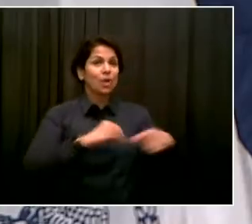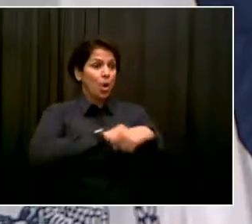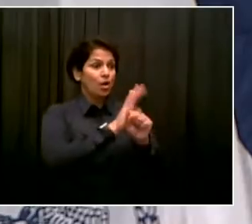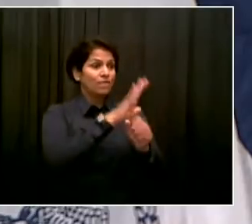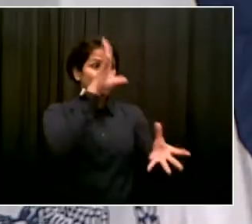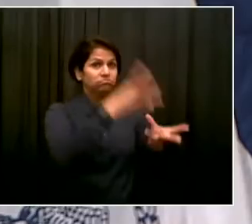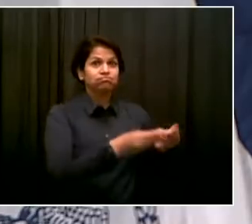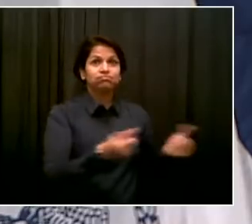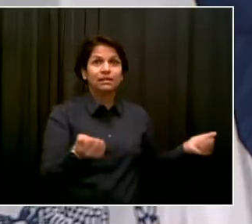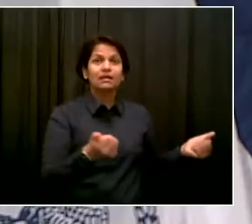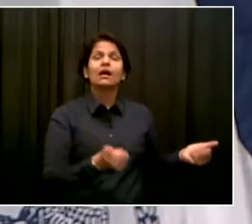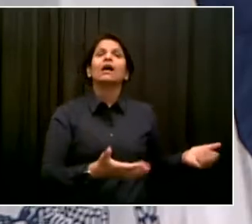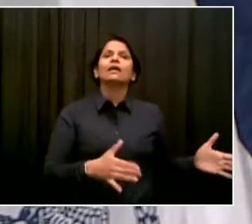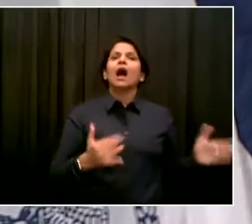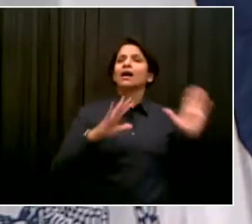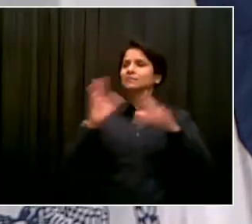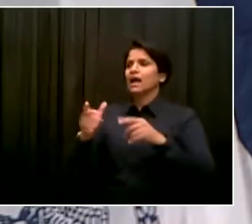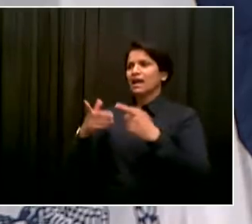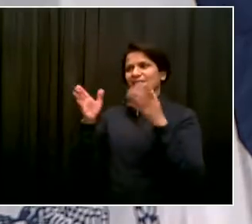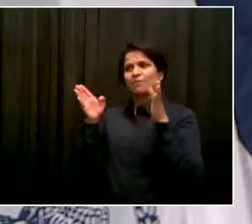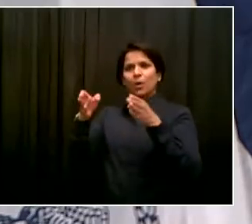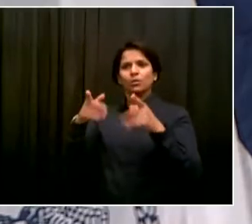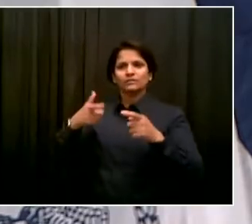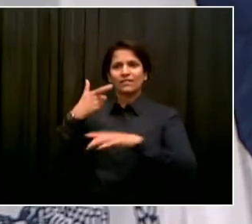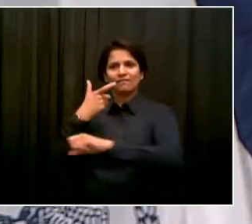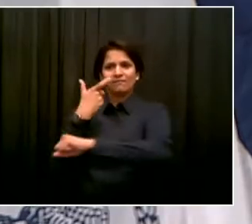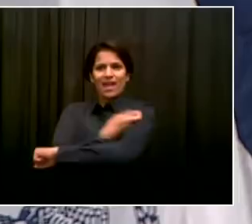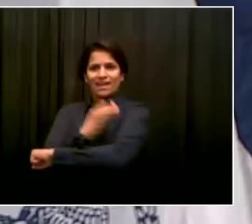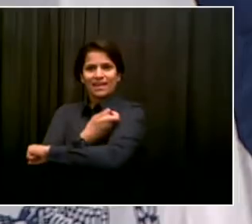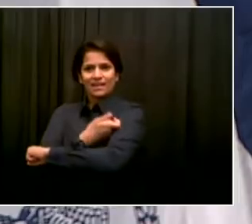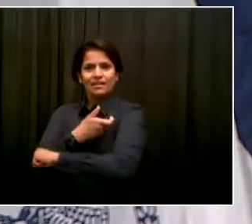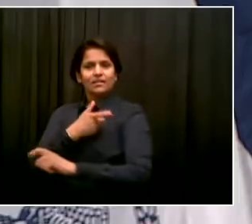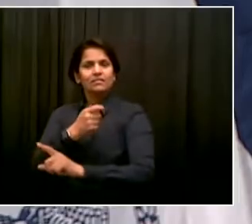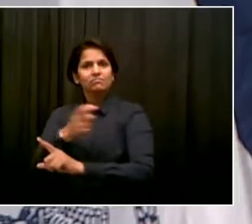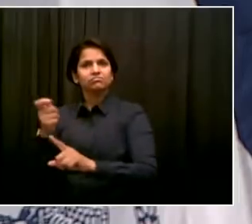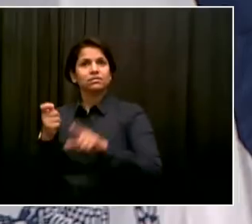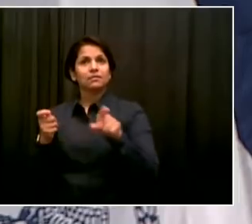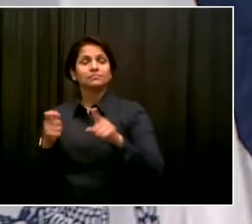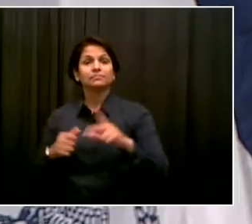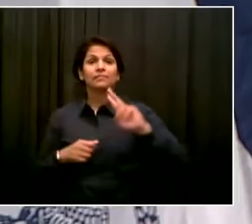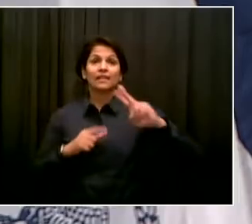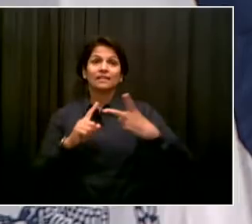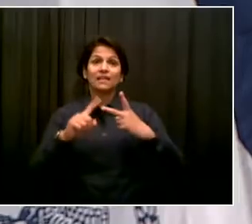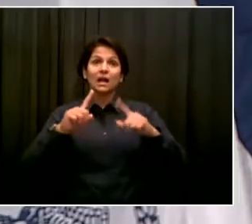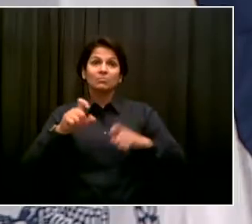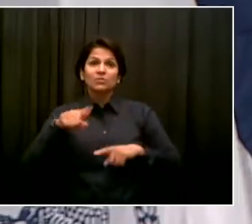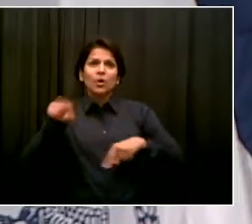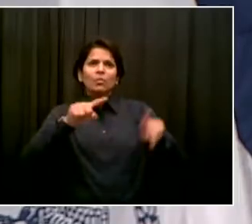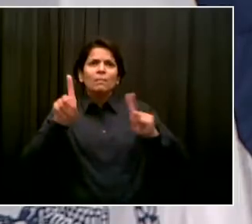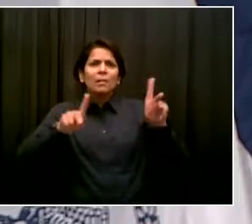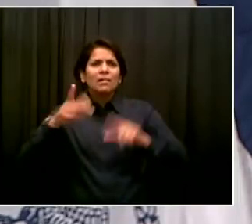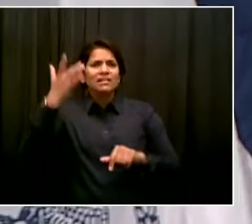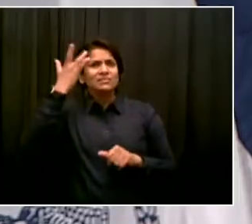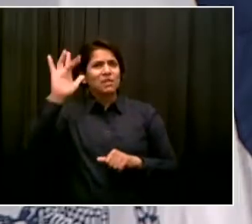THE BETTER. IF YOU WANT TO GET OUT OF THE CRISIS GO GET VACCINATED PERIOD. ON TOP OF THAT, PEOPLE BEING REAL SMART.